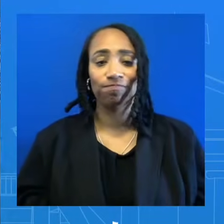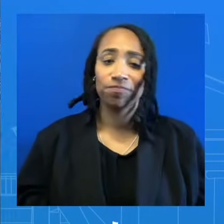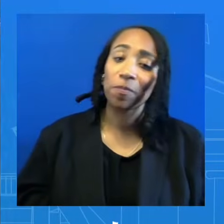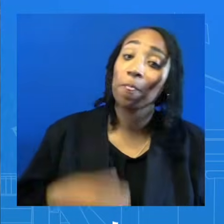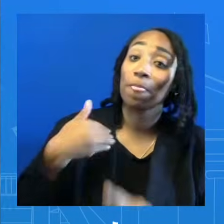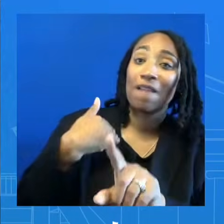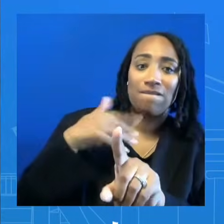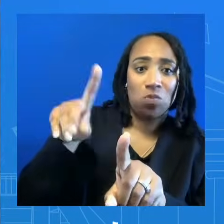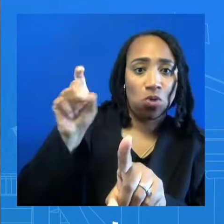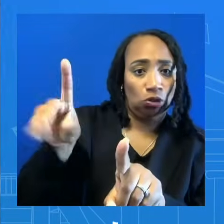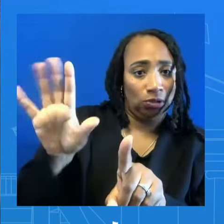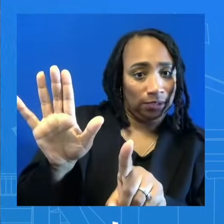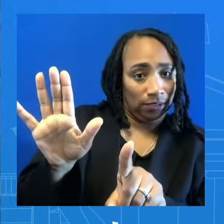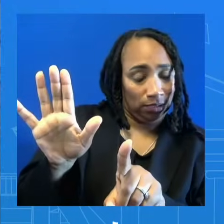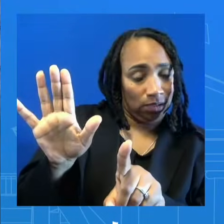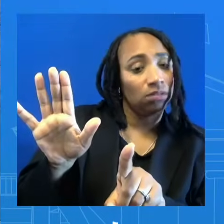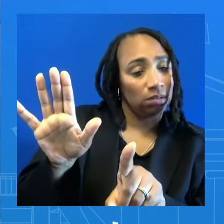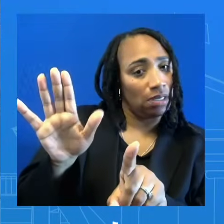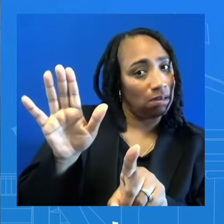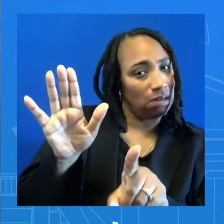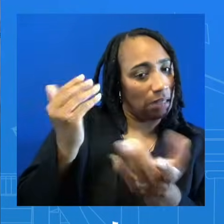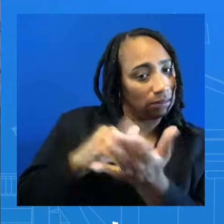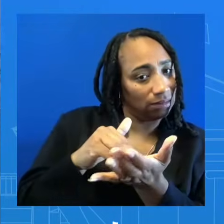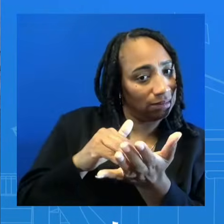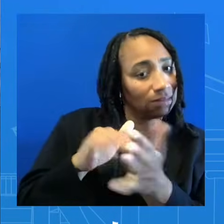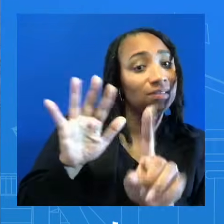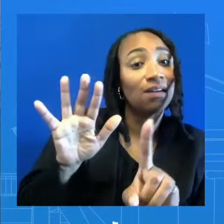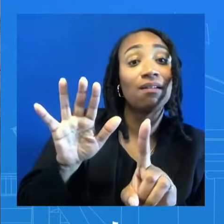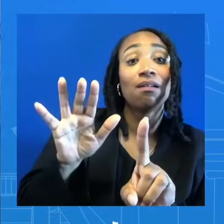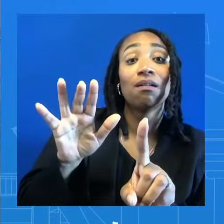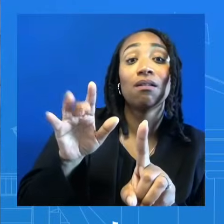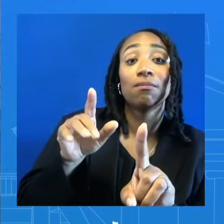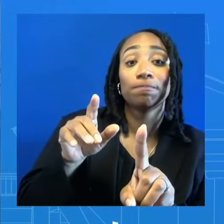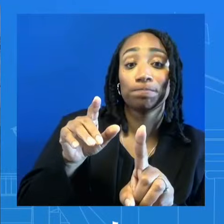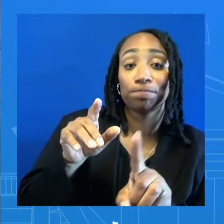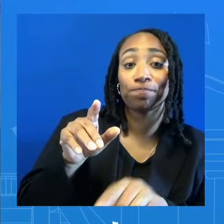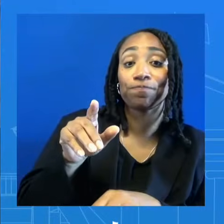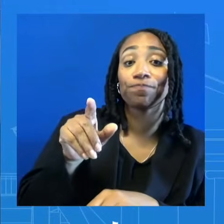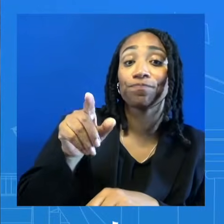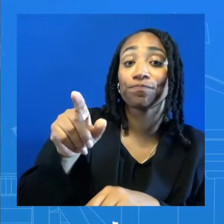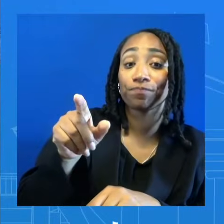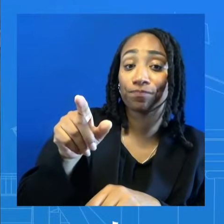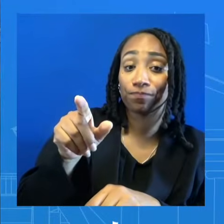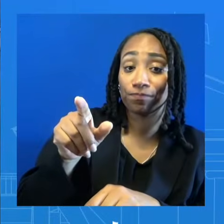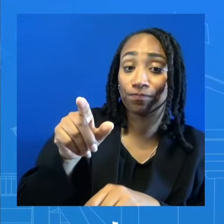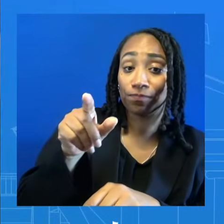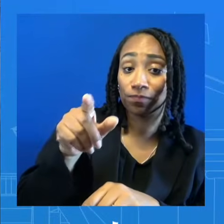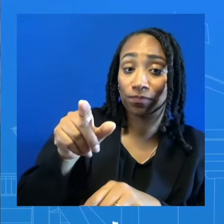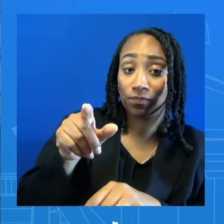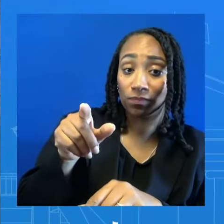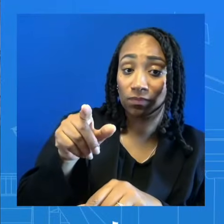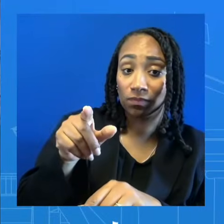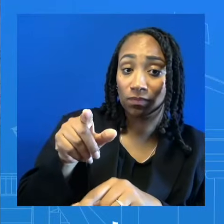The Press: You have been working on an Islamophobia -- or an -- a strategy to counter Islamophobia that would partner with the strategy